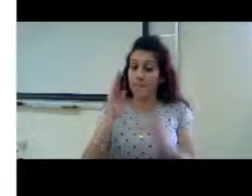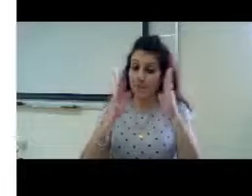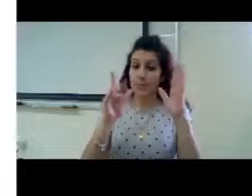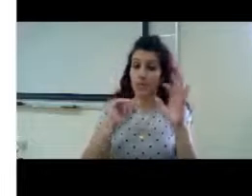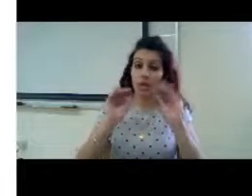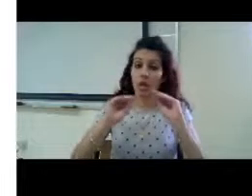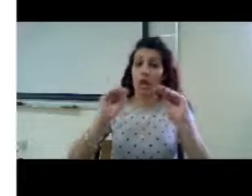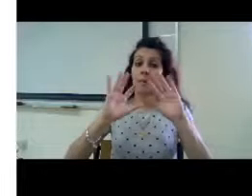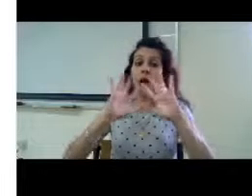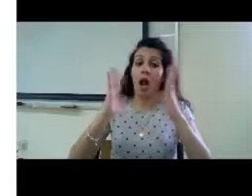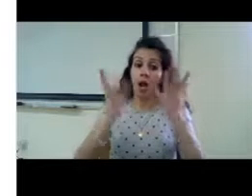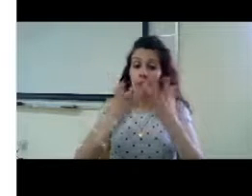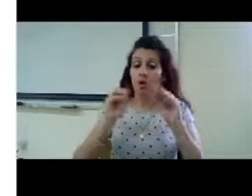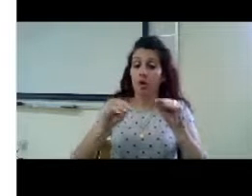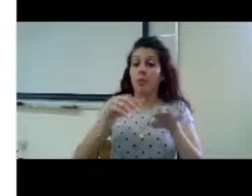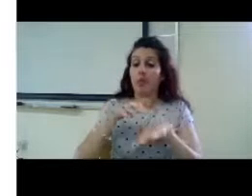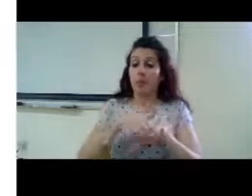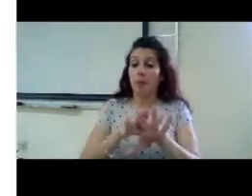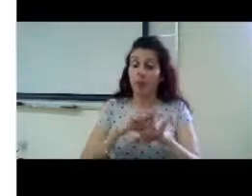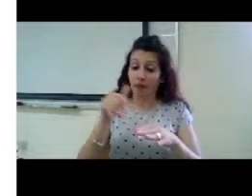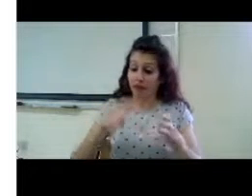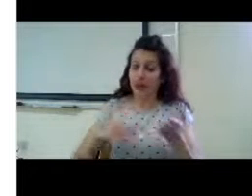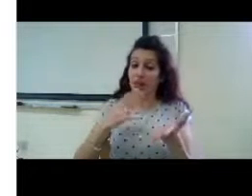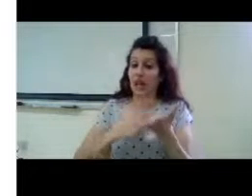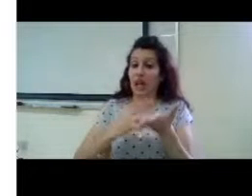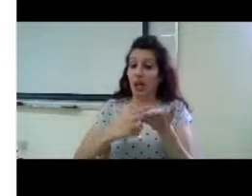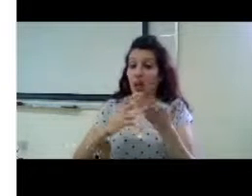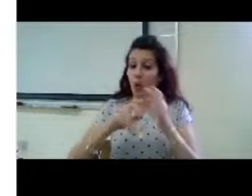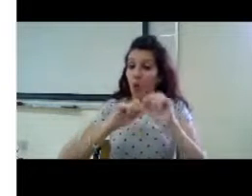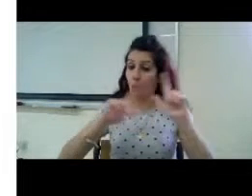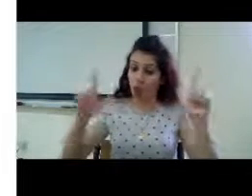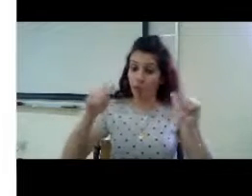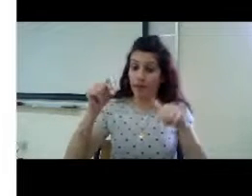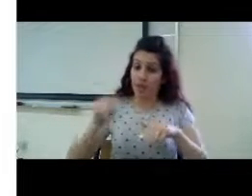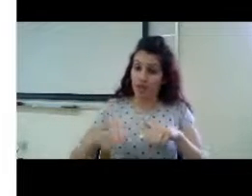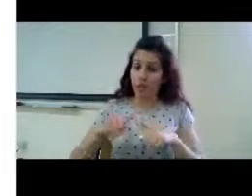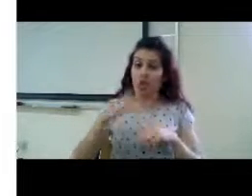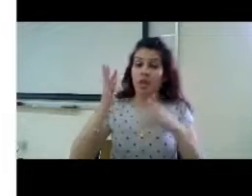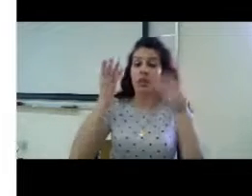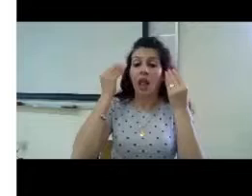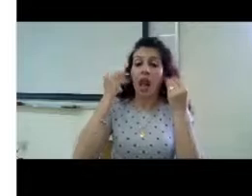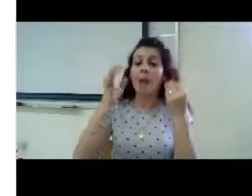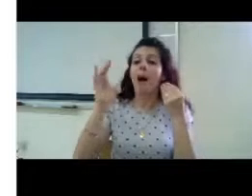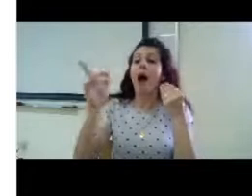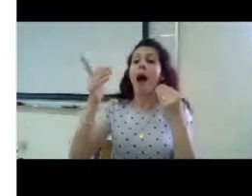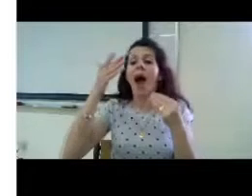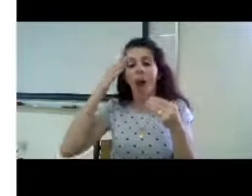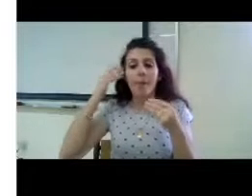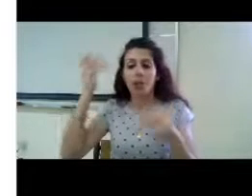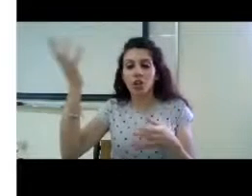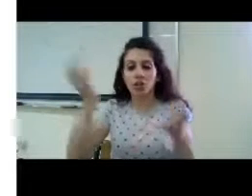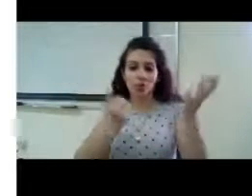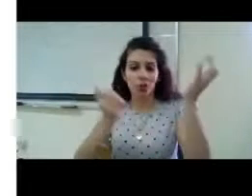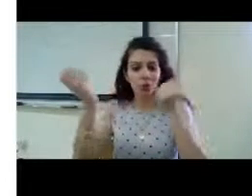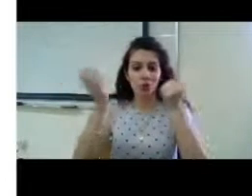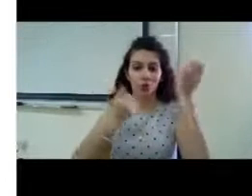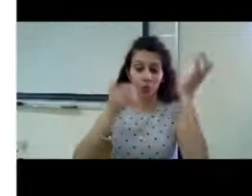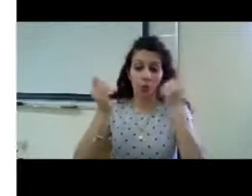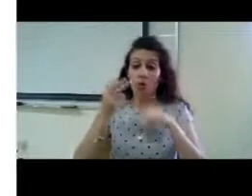look at individual needs looking at how the information that's used to teach